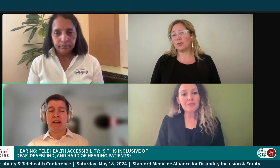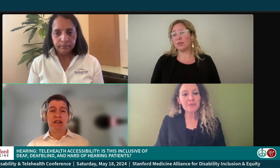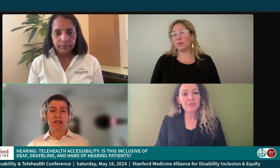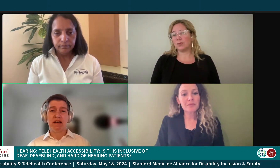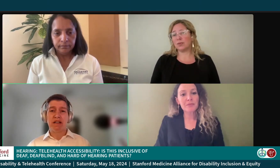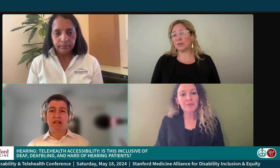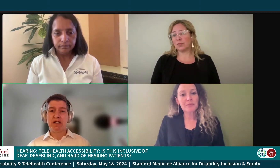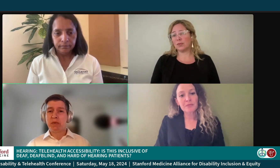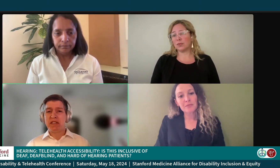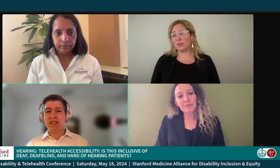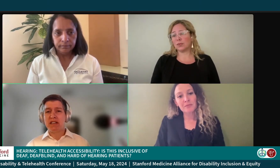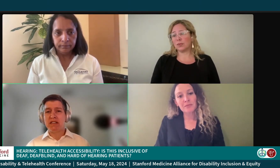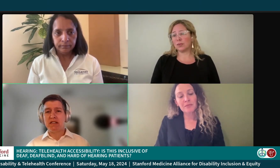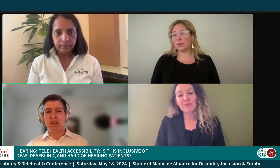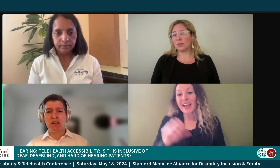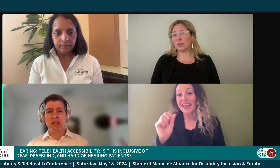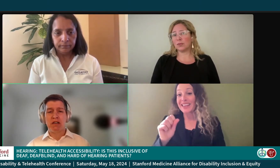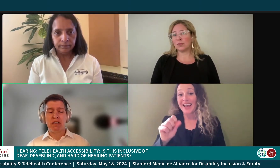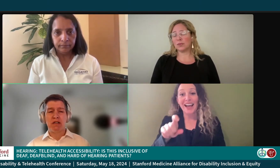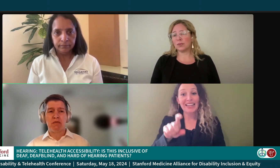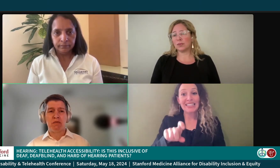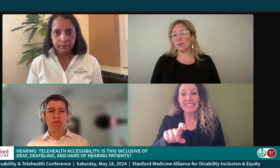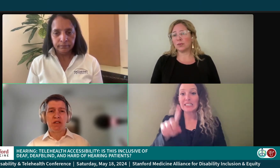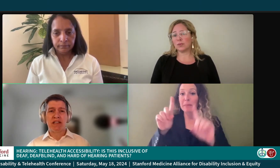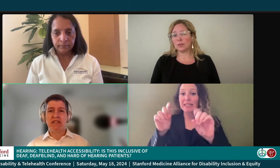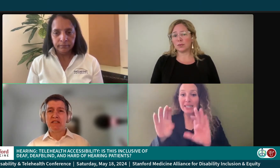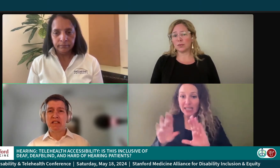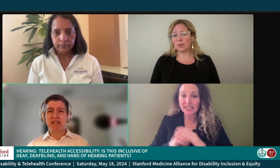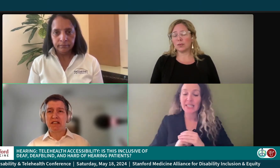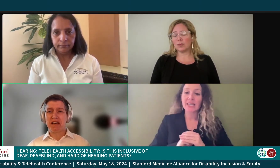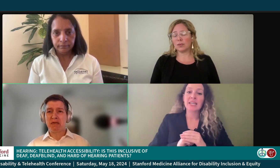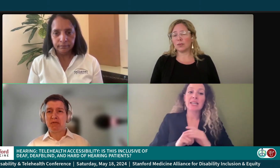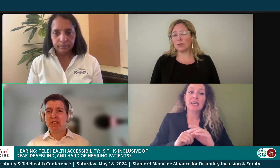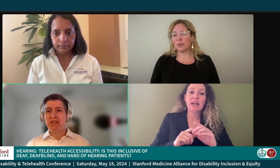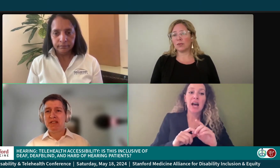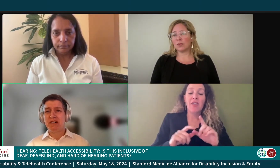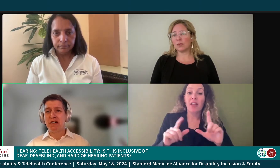Peter Poullos: Yeah, and it needs to be tested on the licensing exams and